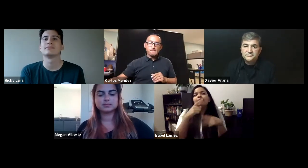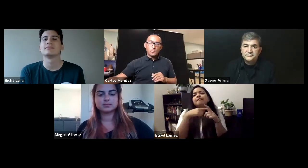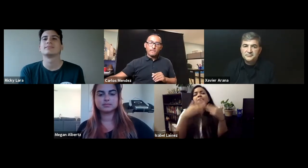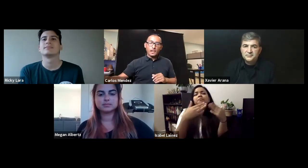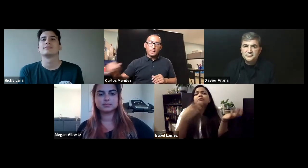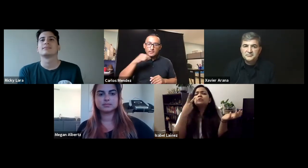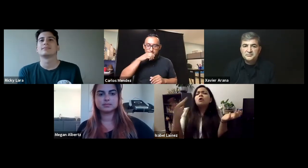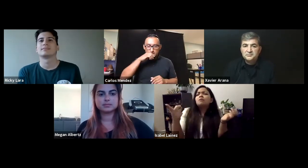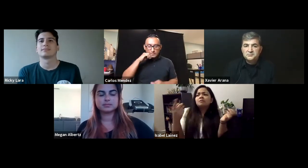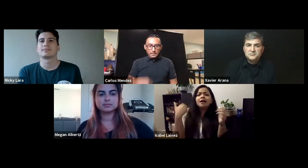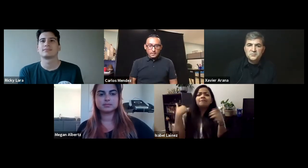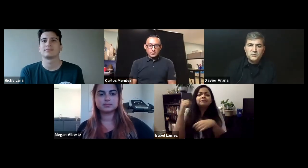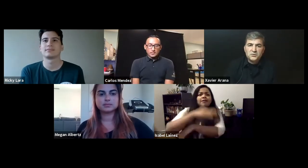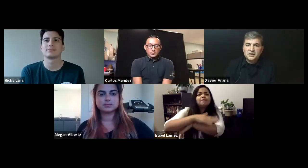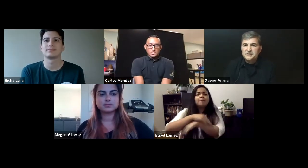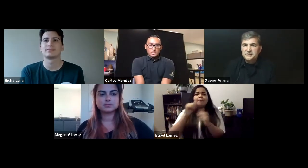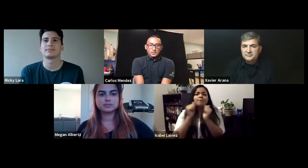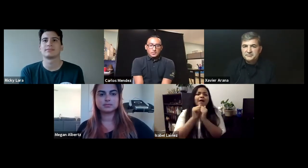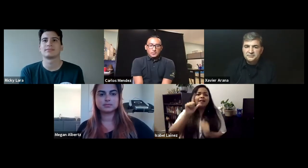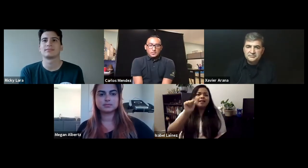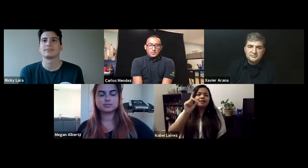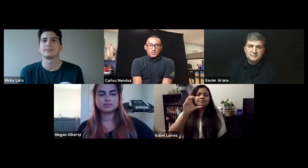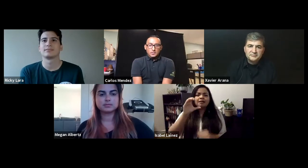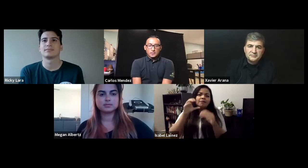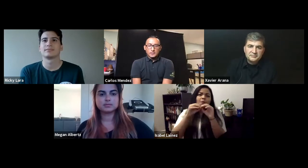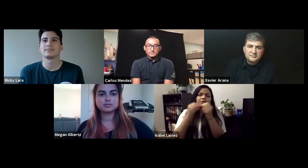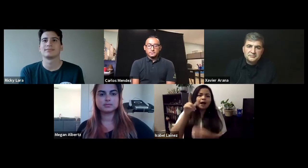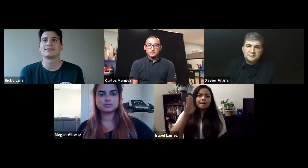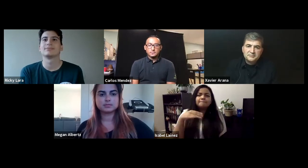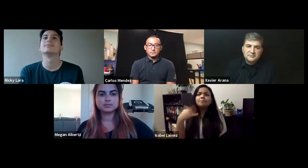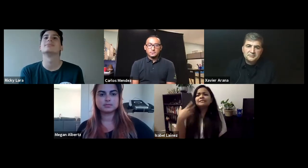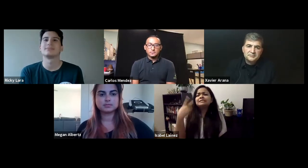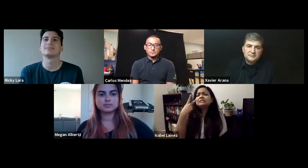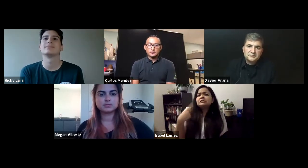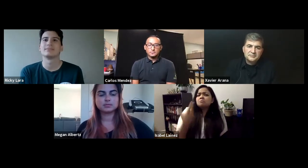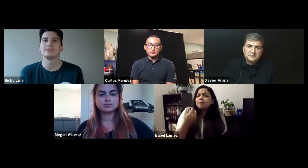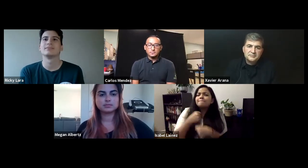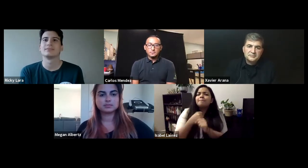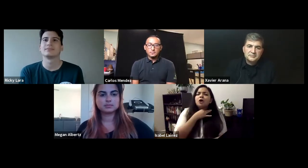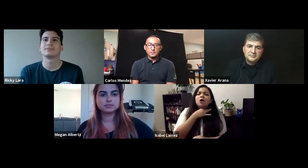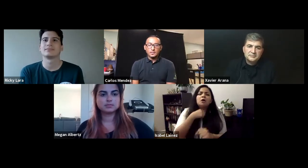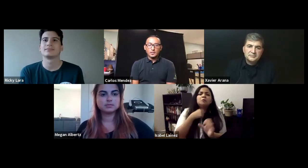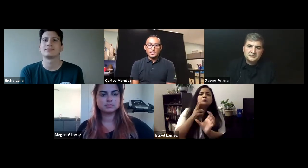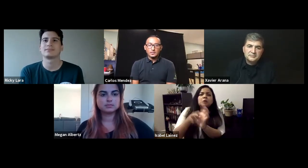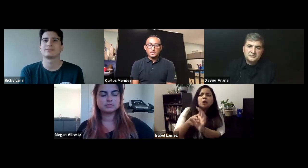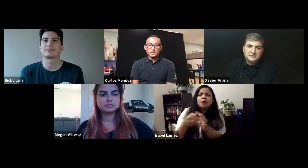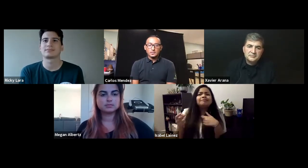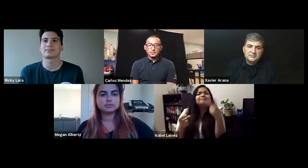and I was like, ok, I'm a little curious, and I would see, like, at the table, um, or, like, a computer lab,